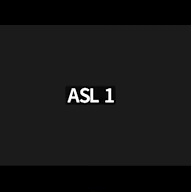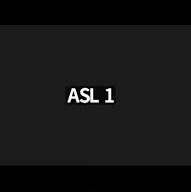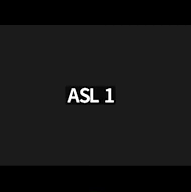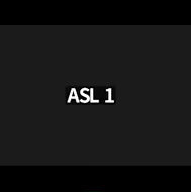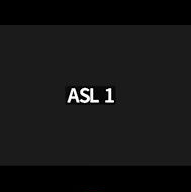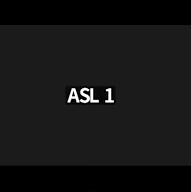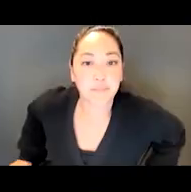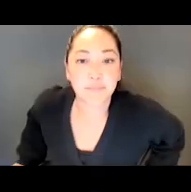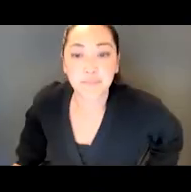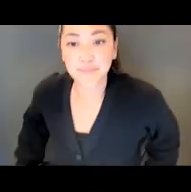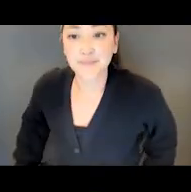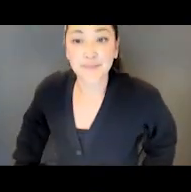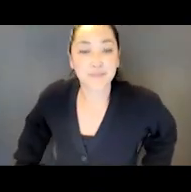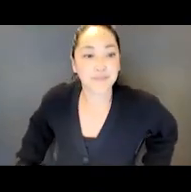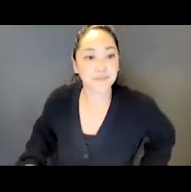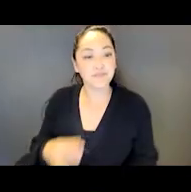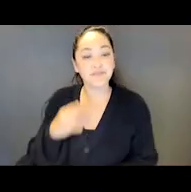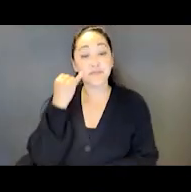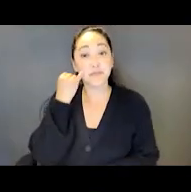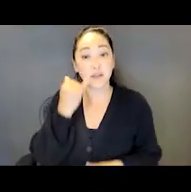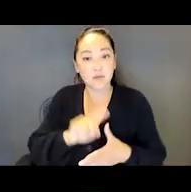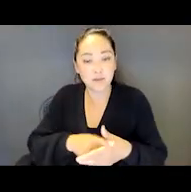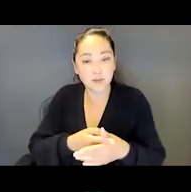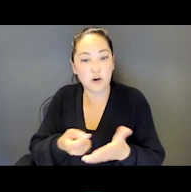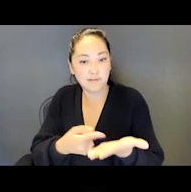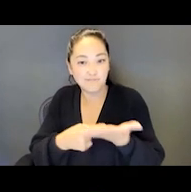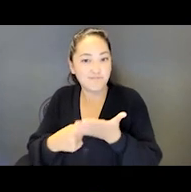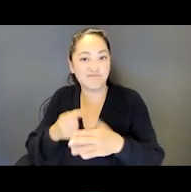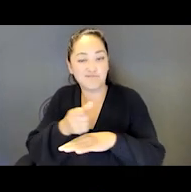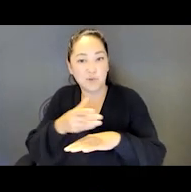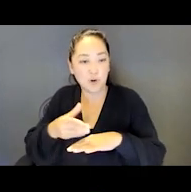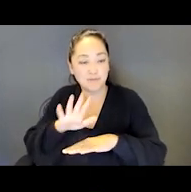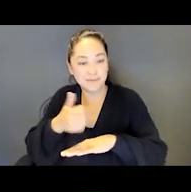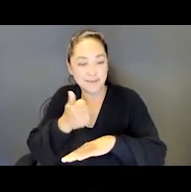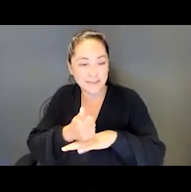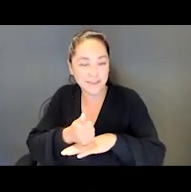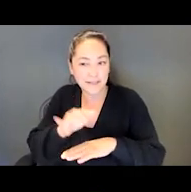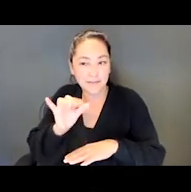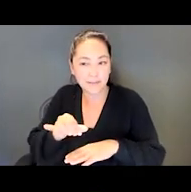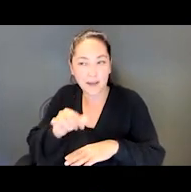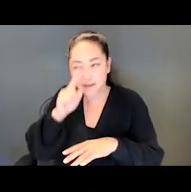It's, you know, a lot of parks are already existing, but seeing those new ones that come up as well, setting that.